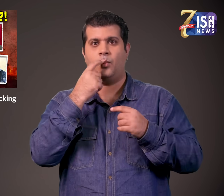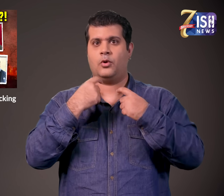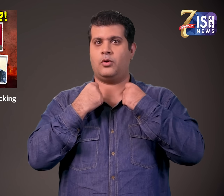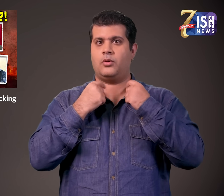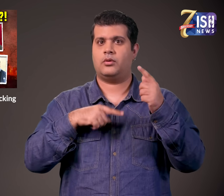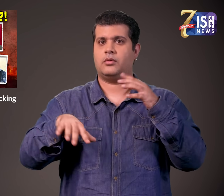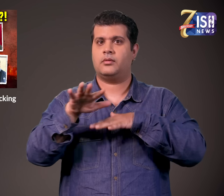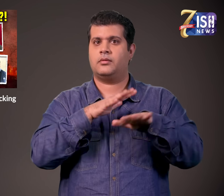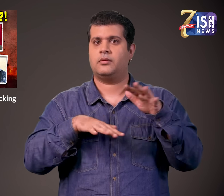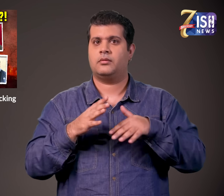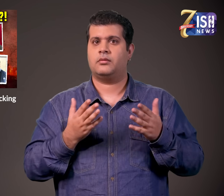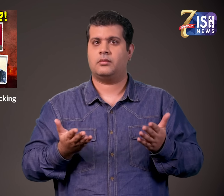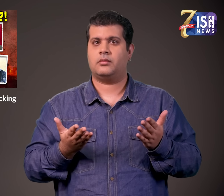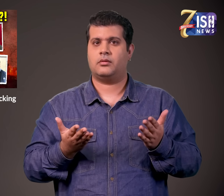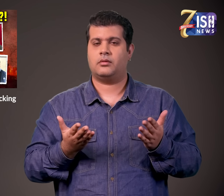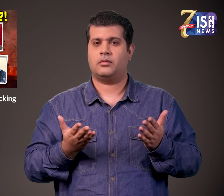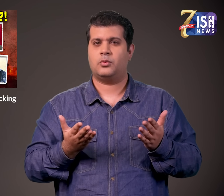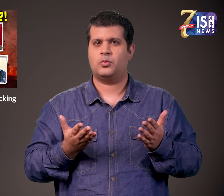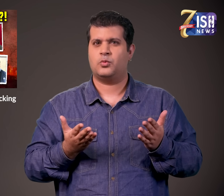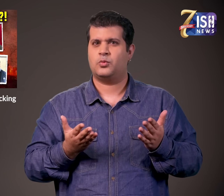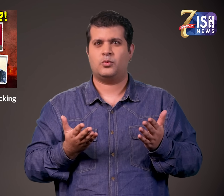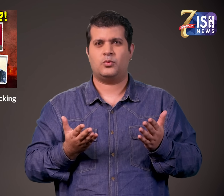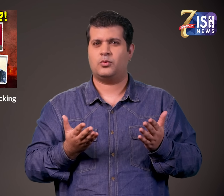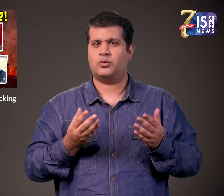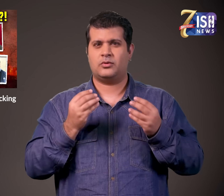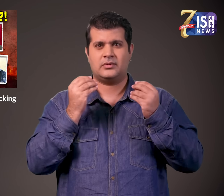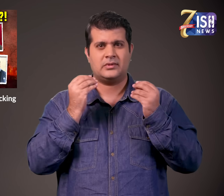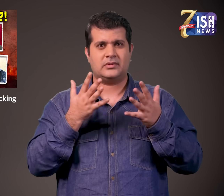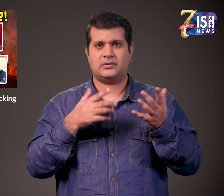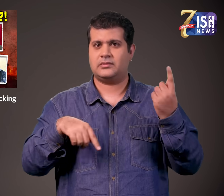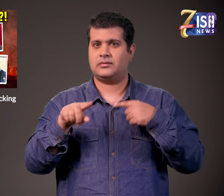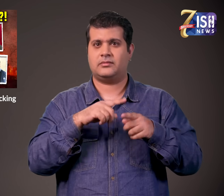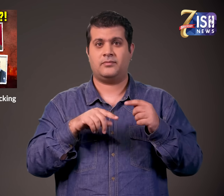and became part of white-collar terror module. Shocking!